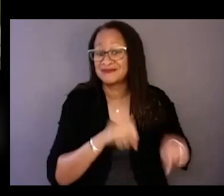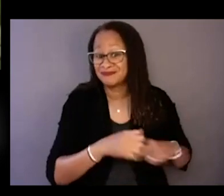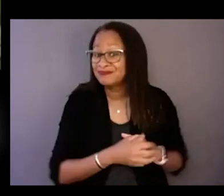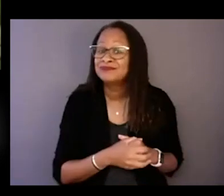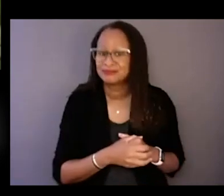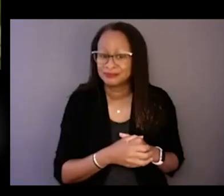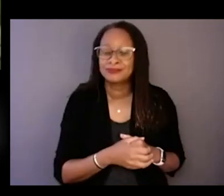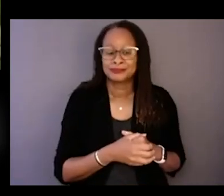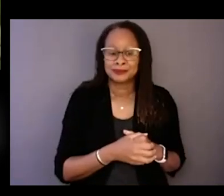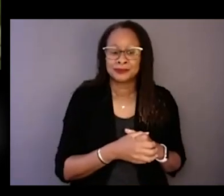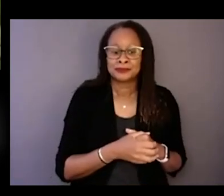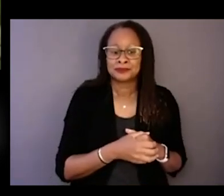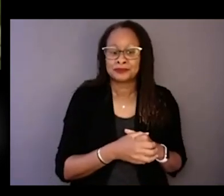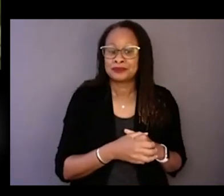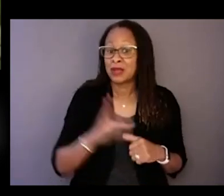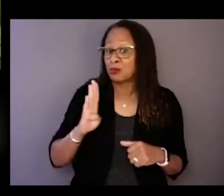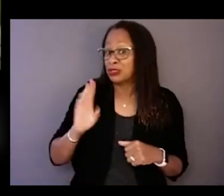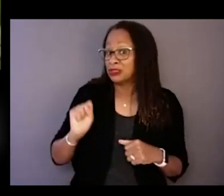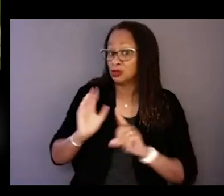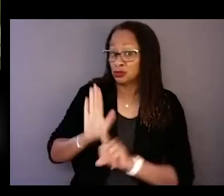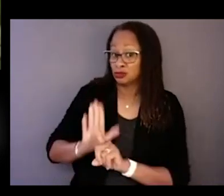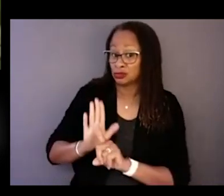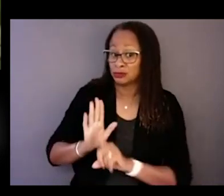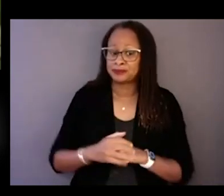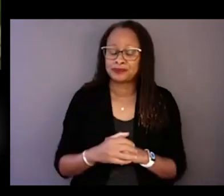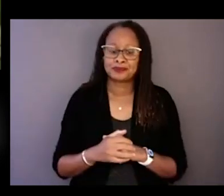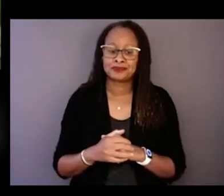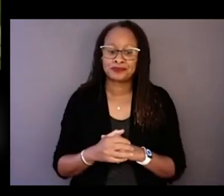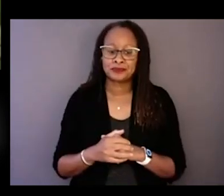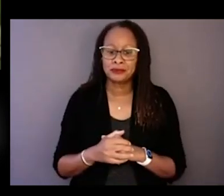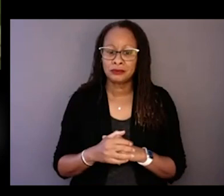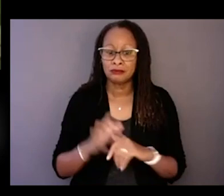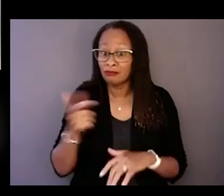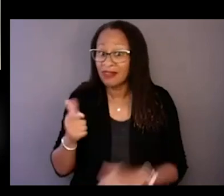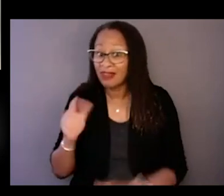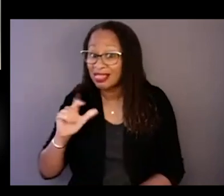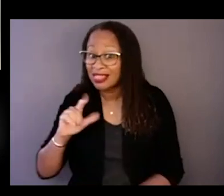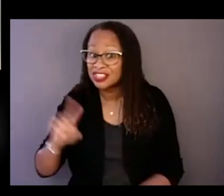She is, I guess, do you want to take it, Liz? Sure, yeah.